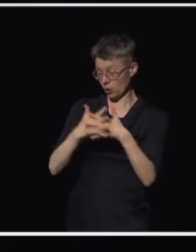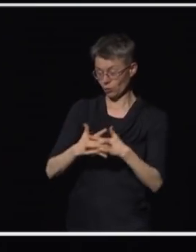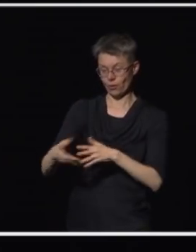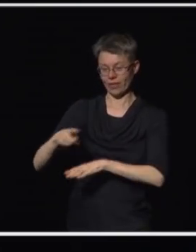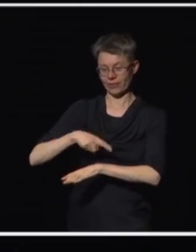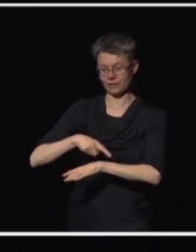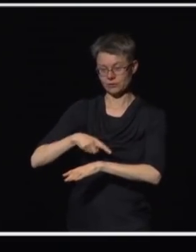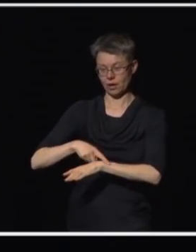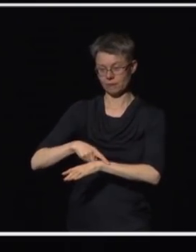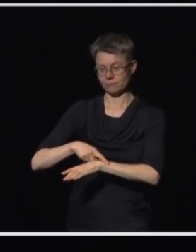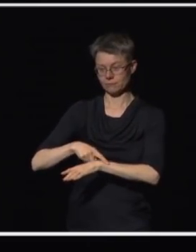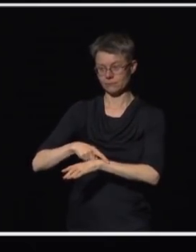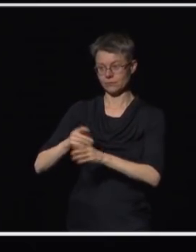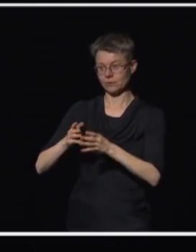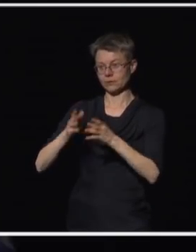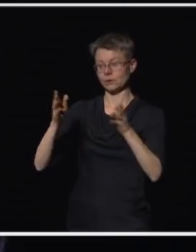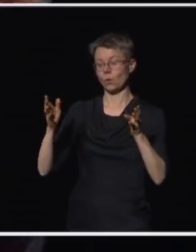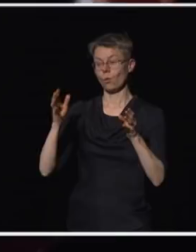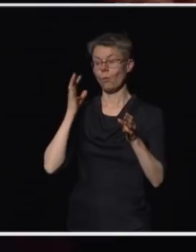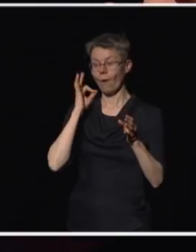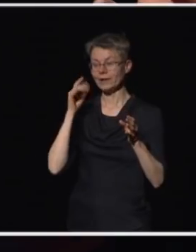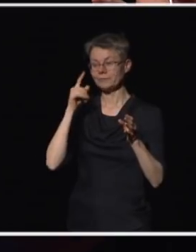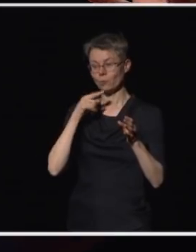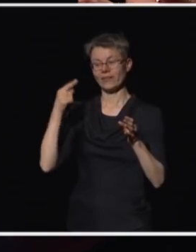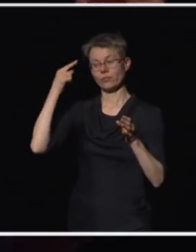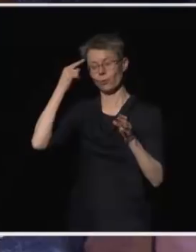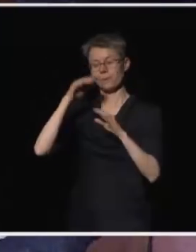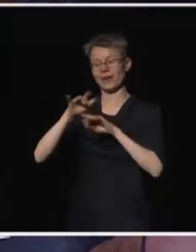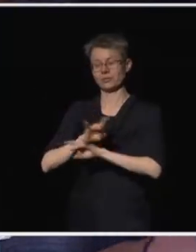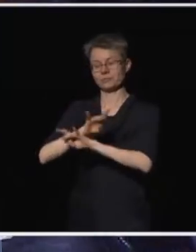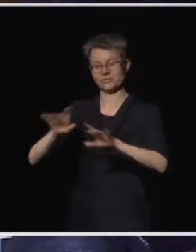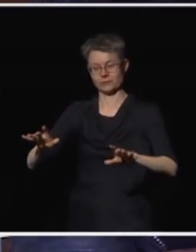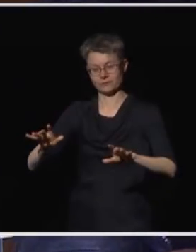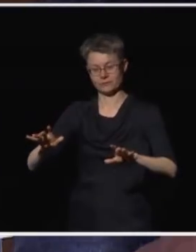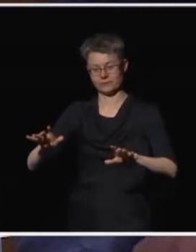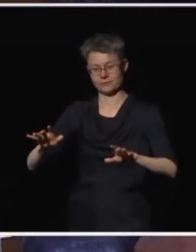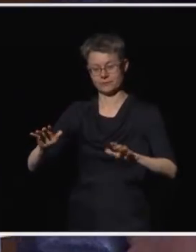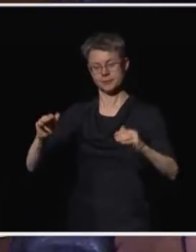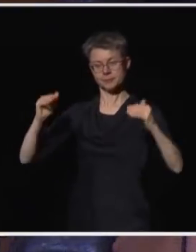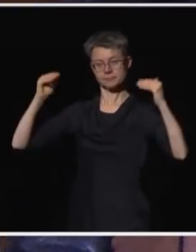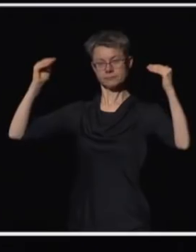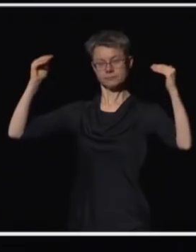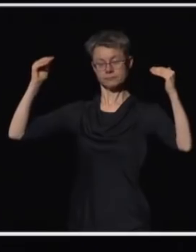when he was invented, the white American imagination of itself. At its, you know, highest level. And that includes, you know, the phenotype.